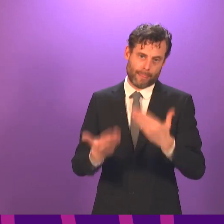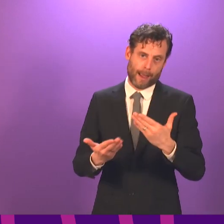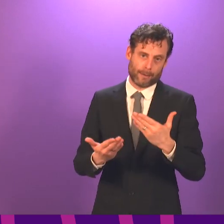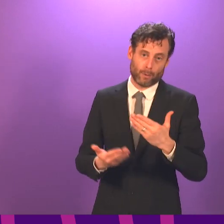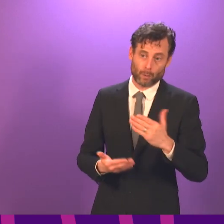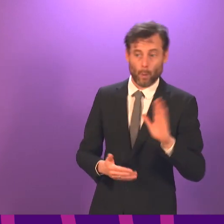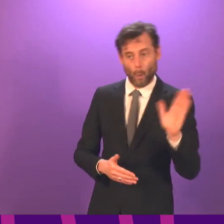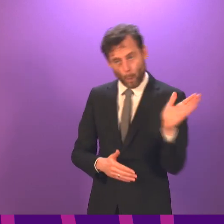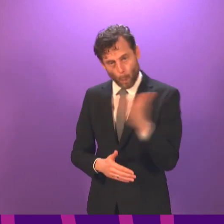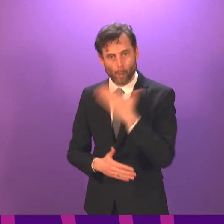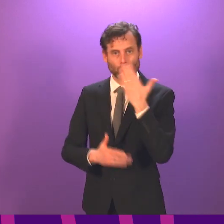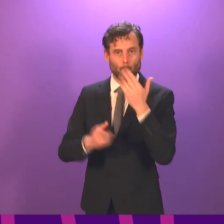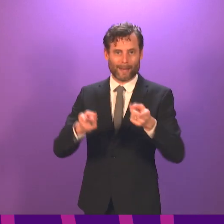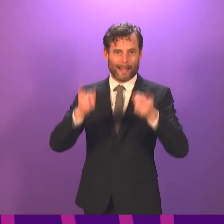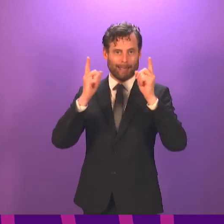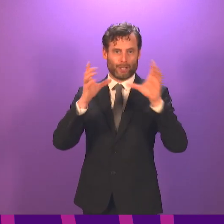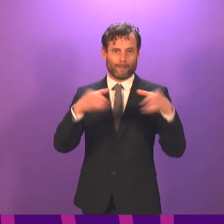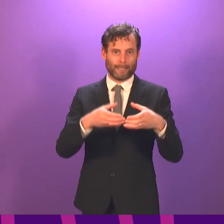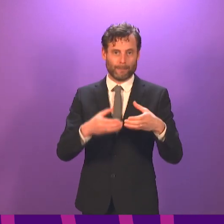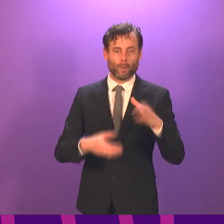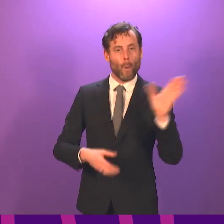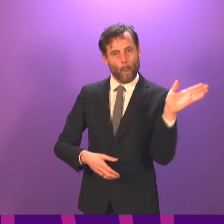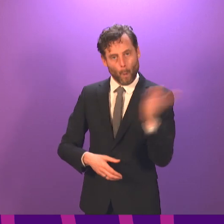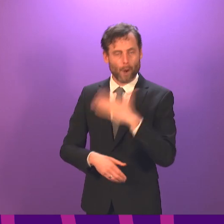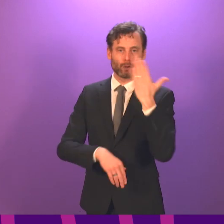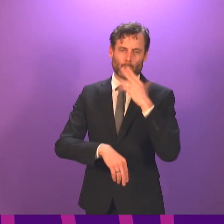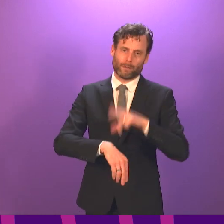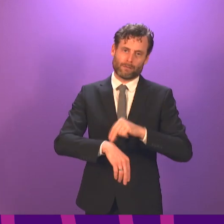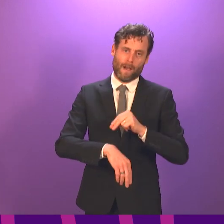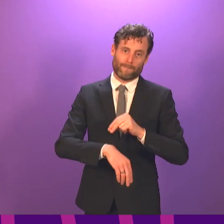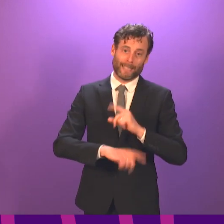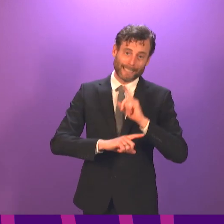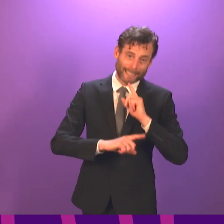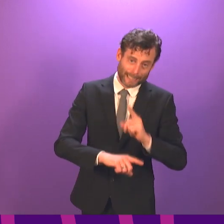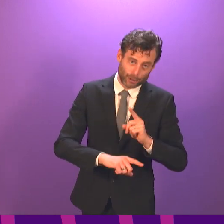school leadership teams and all school staff, including, of course, all teachers, for everything